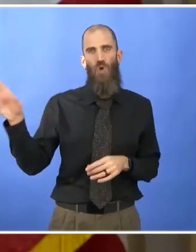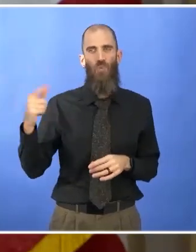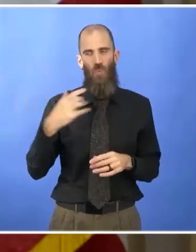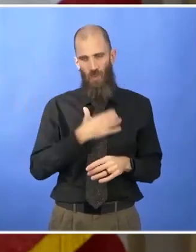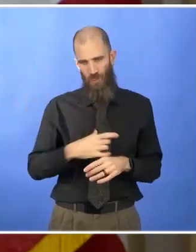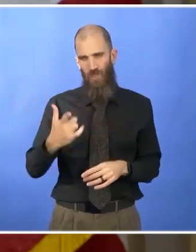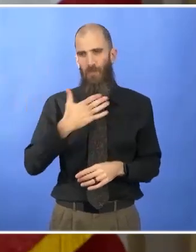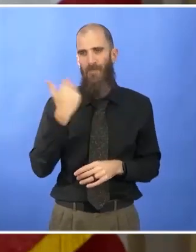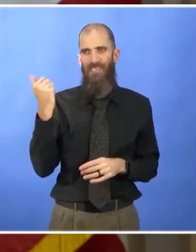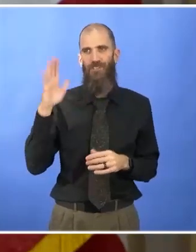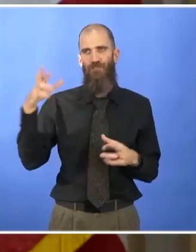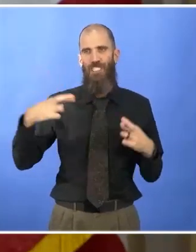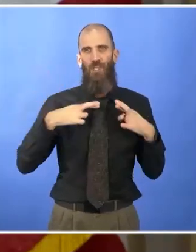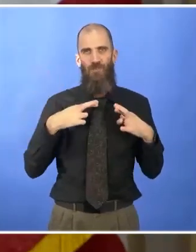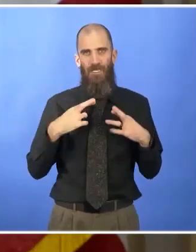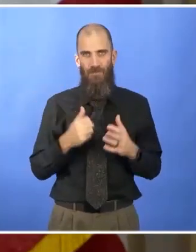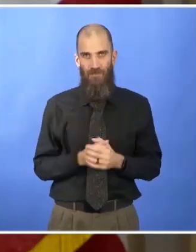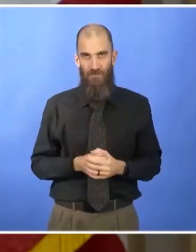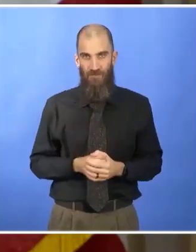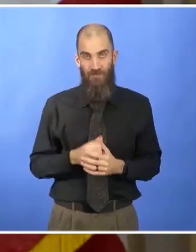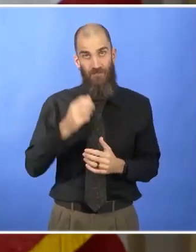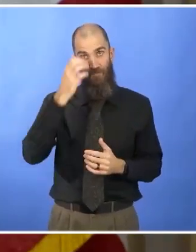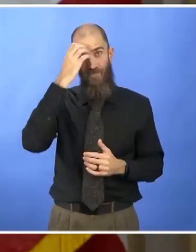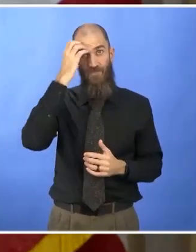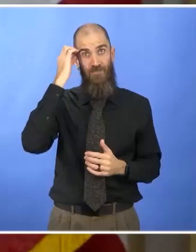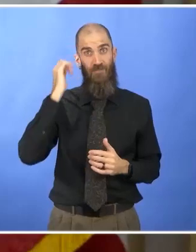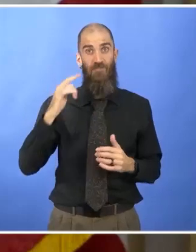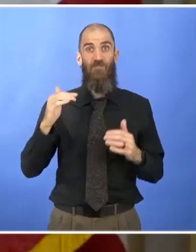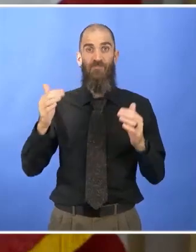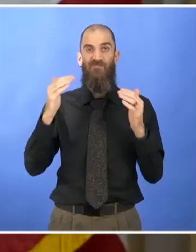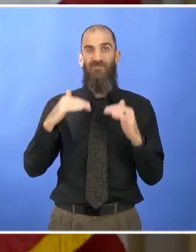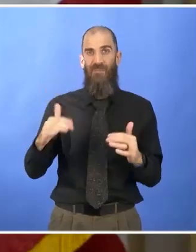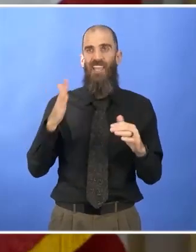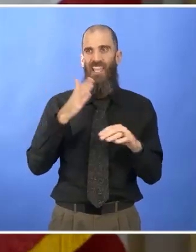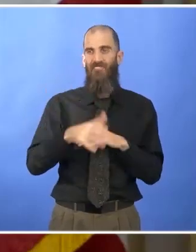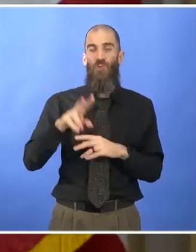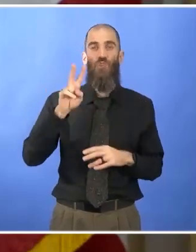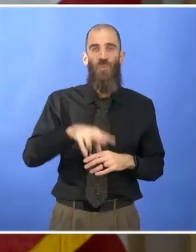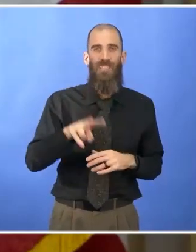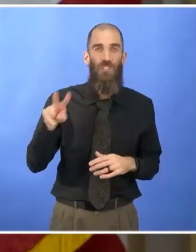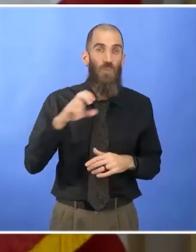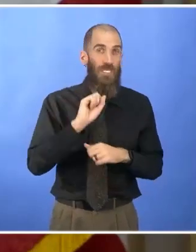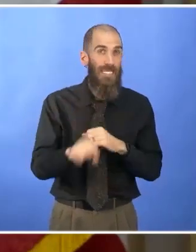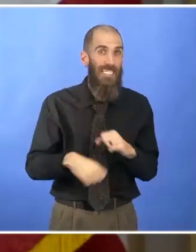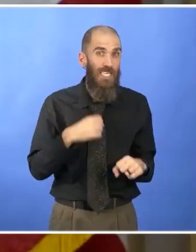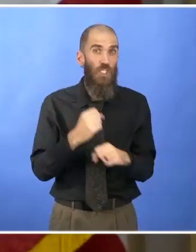AFTER NEARLY 22 YEARS OF DEDICATED SERVICE AT THE FCC, MARGARET DALEY, WHO IS SENIOR COUNSEL IN THE INVESTIGATION